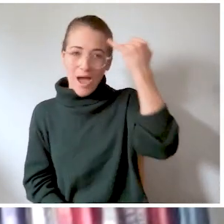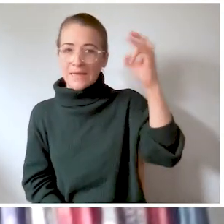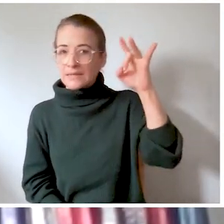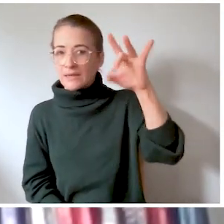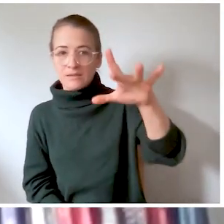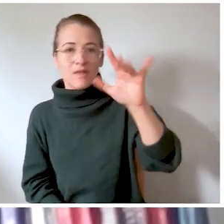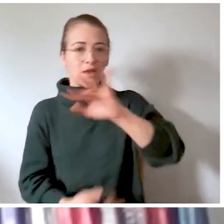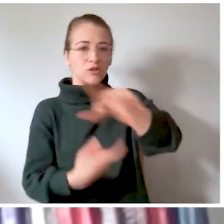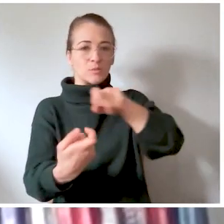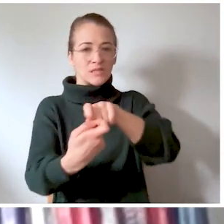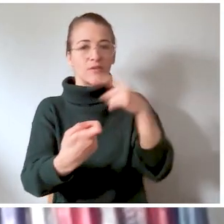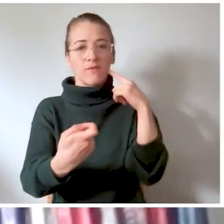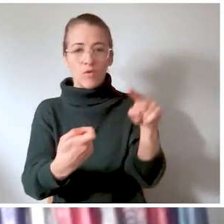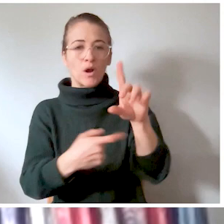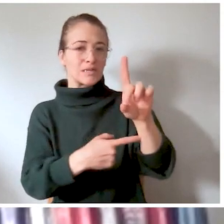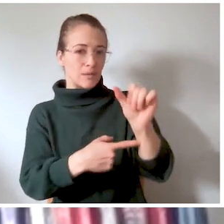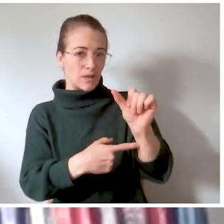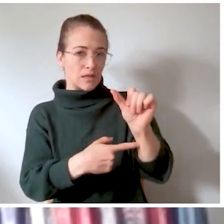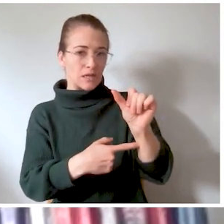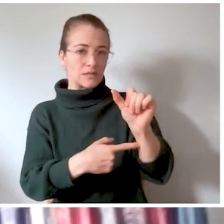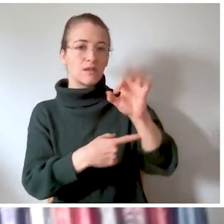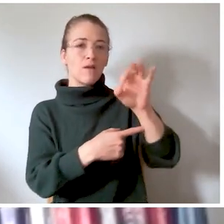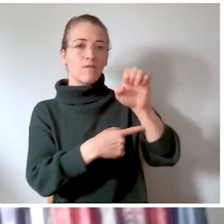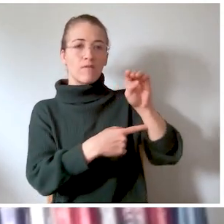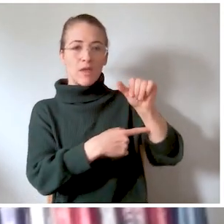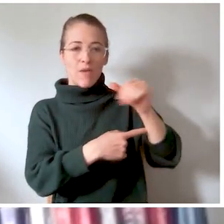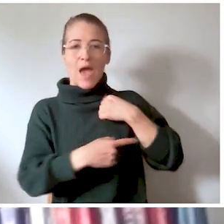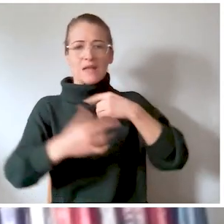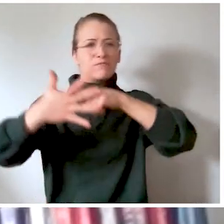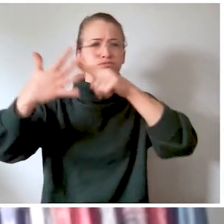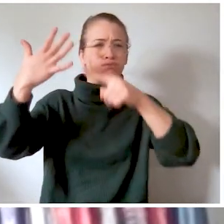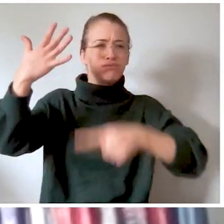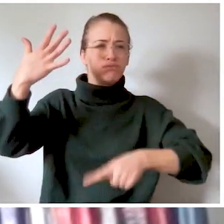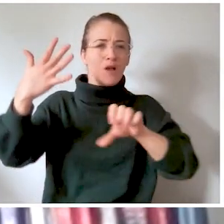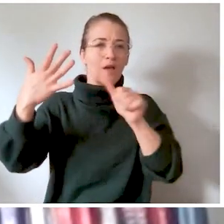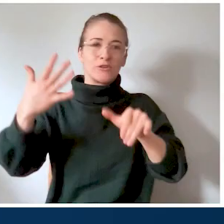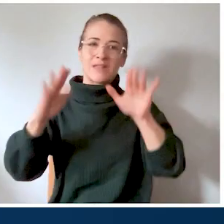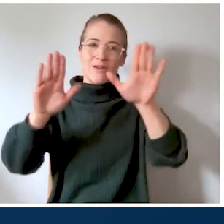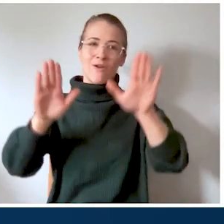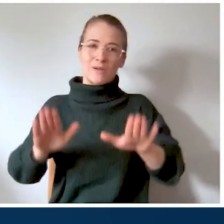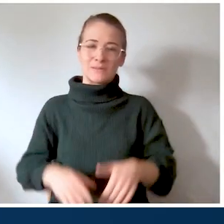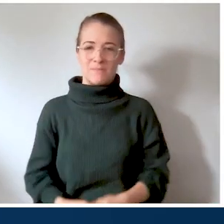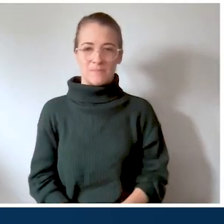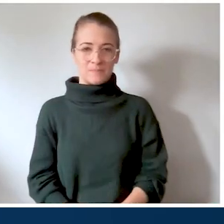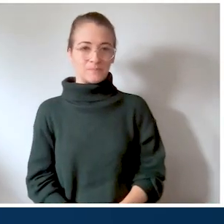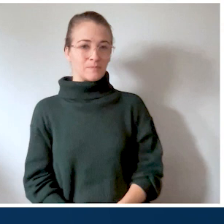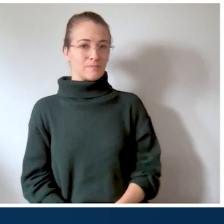that are specific to disabilities and then FEMA has many, many others that are also excellent. Well, you made a really good point.